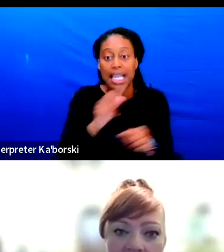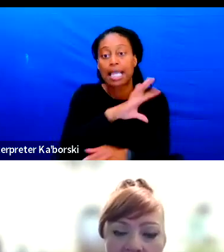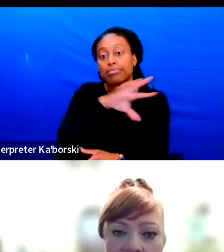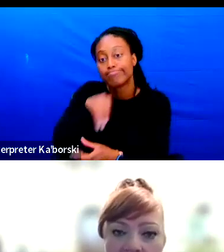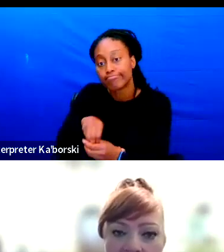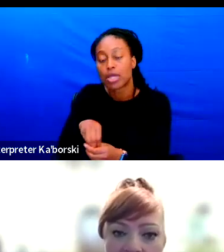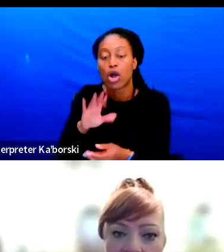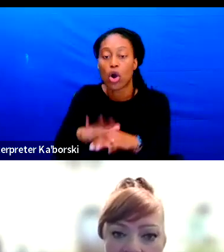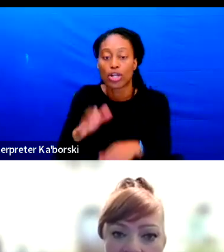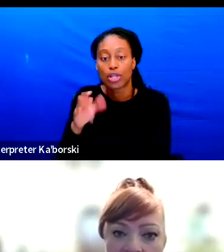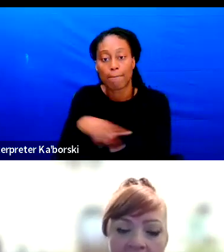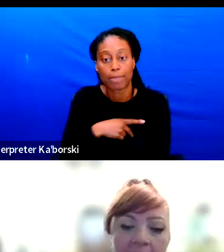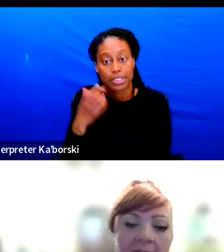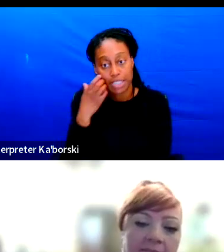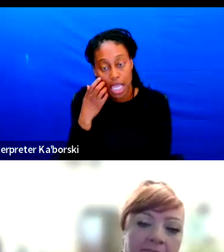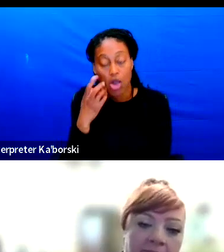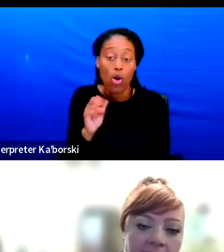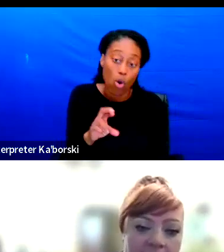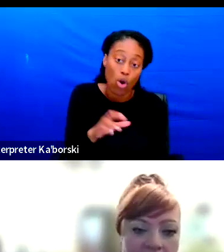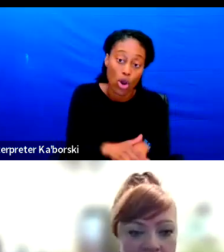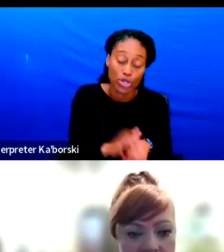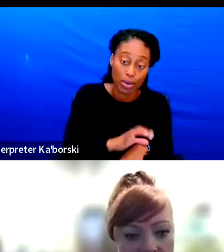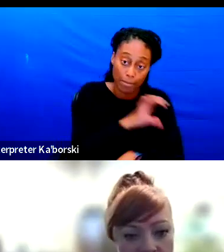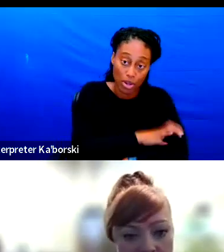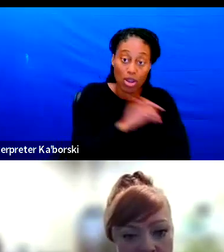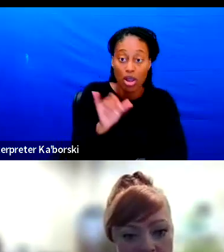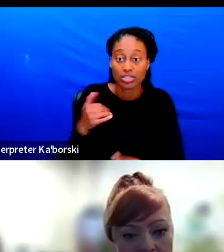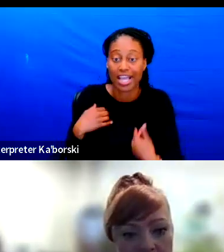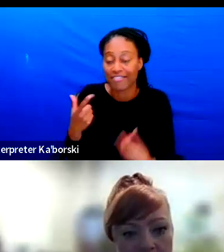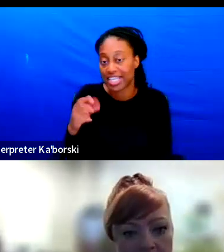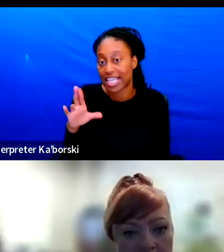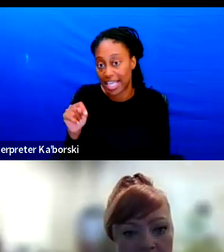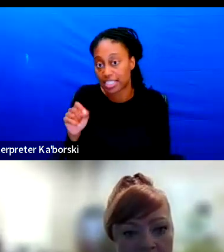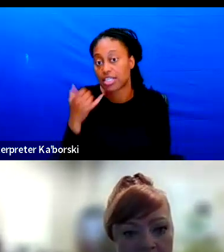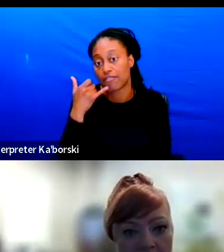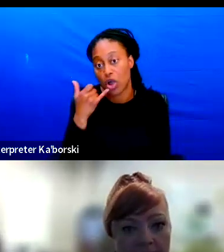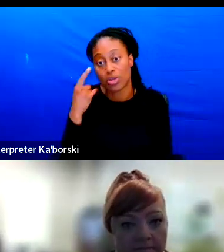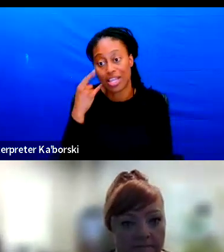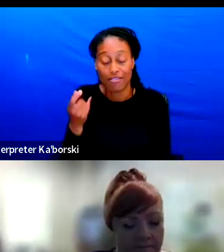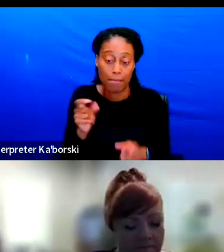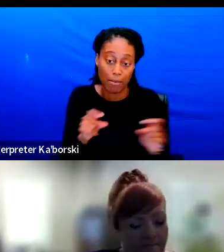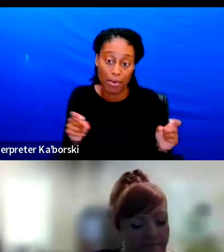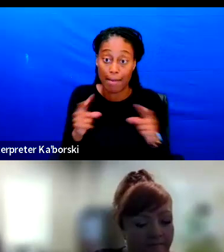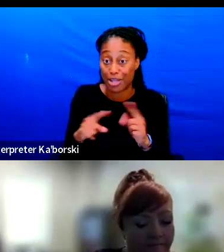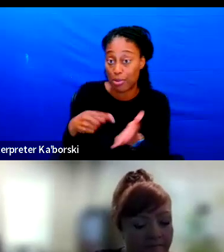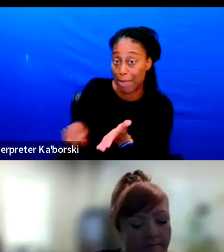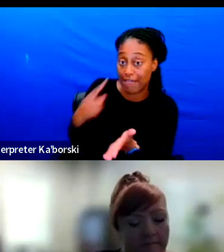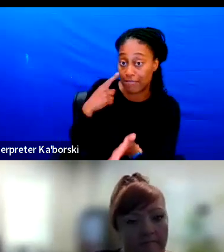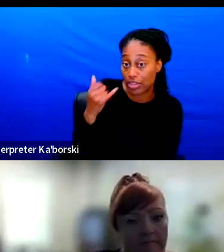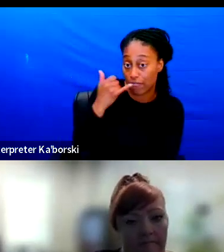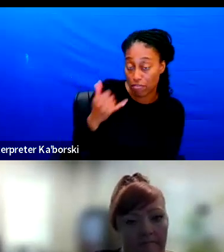Adam Ayers w/ APRIL: or on their computers both. We also have desk phones for folks who want them, but they pay for the phone service monthly.